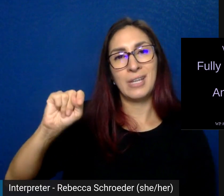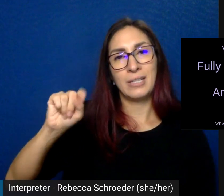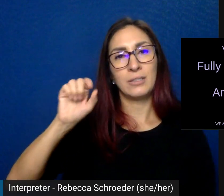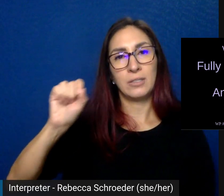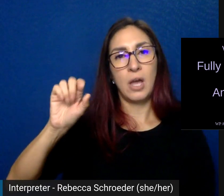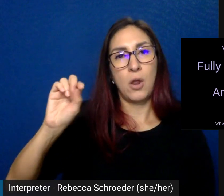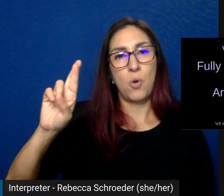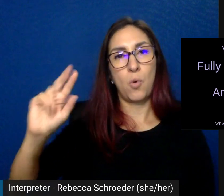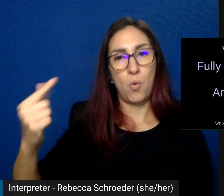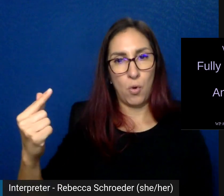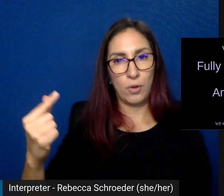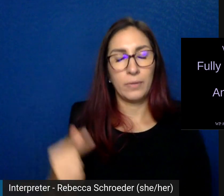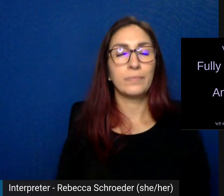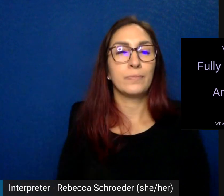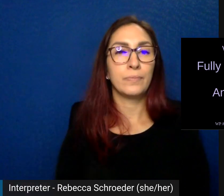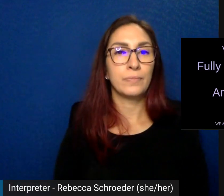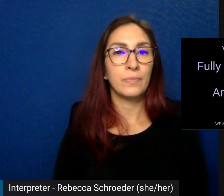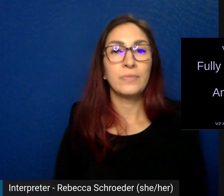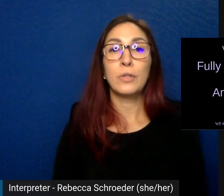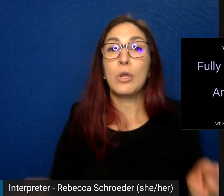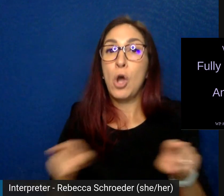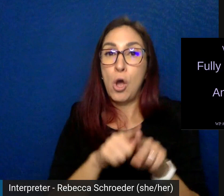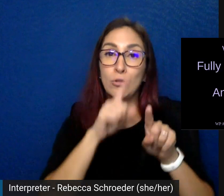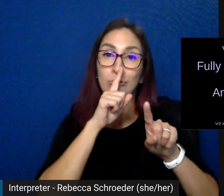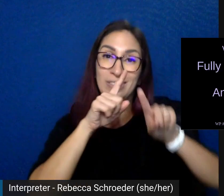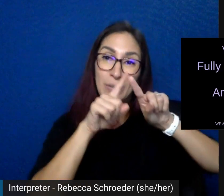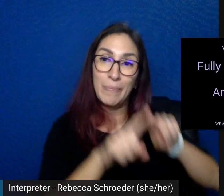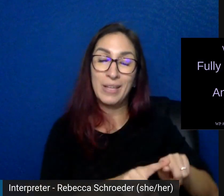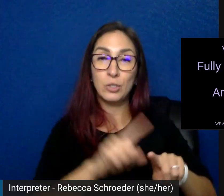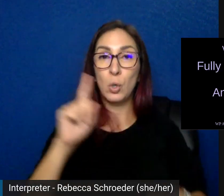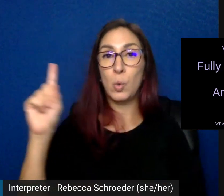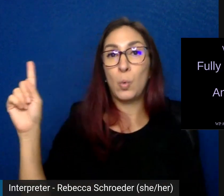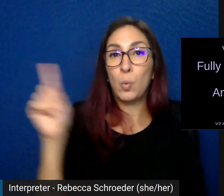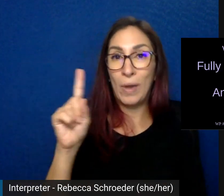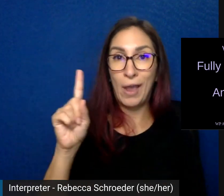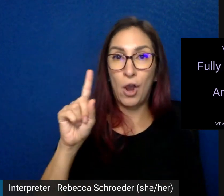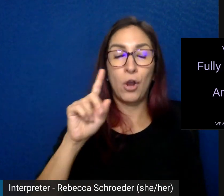where pn the website is located and the visitor is located.